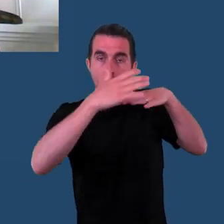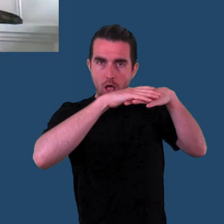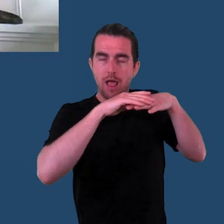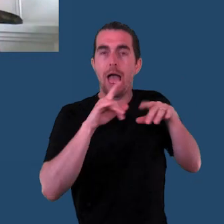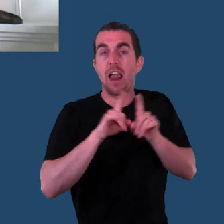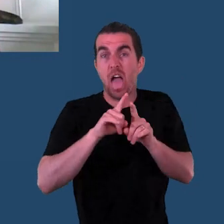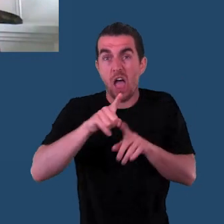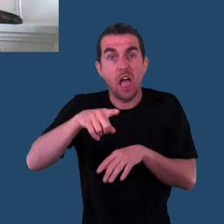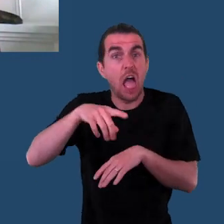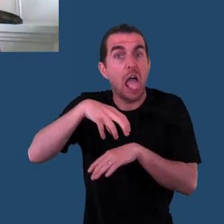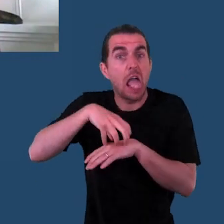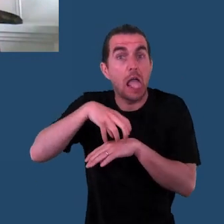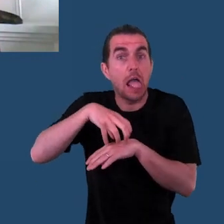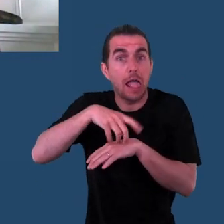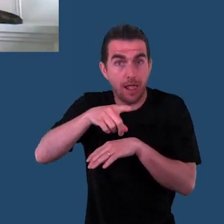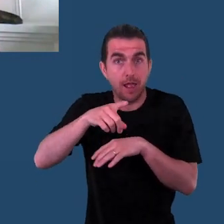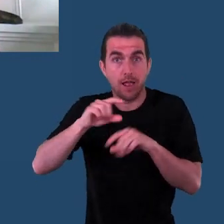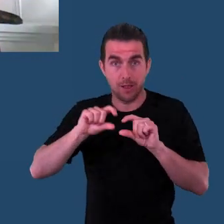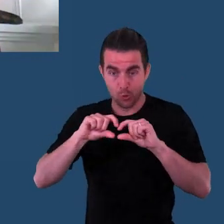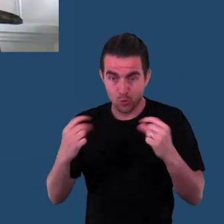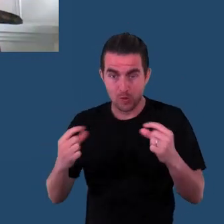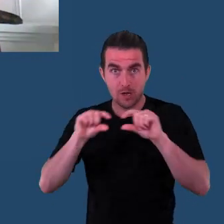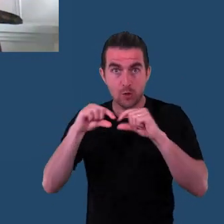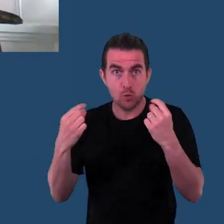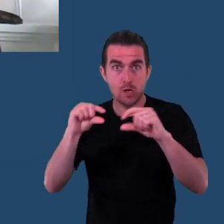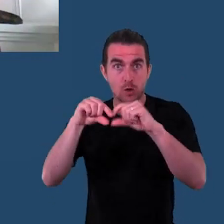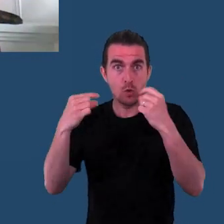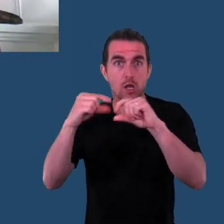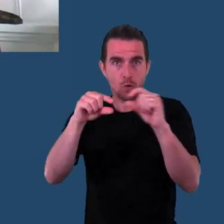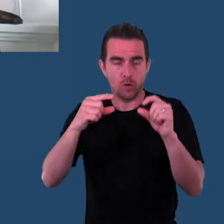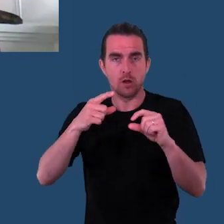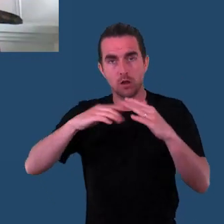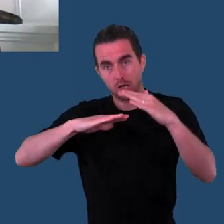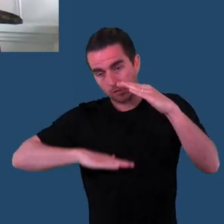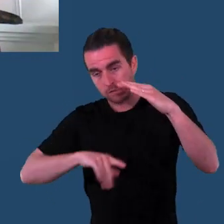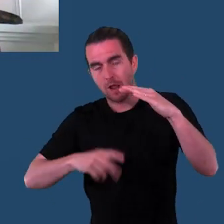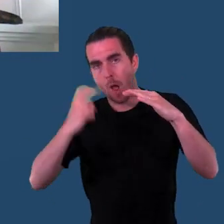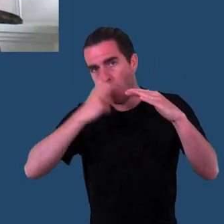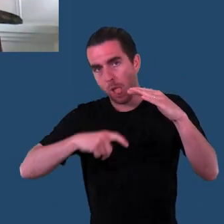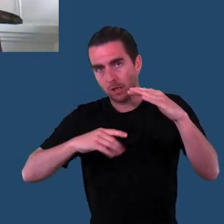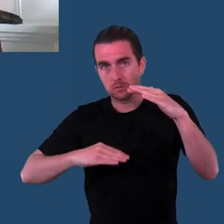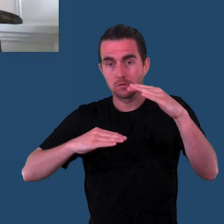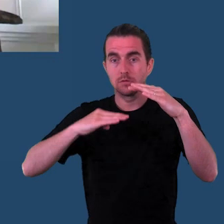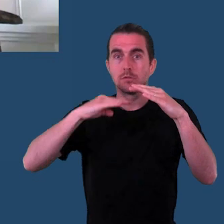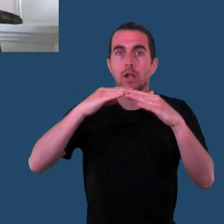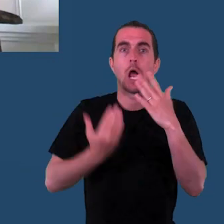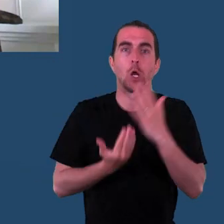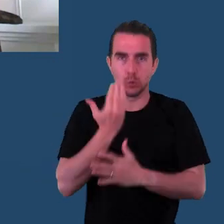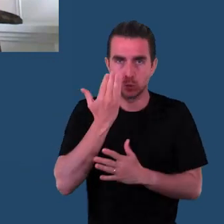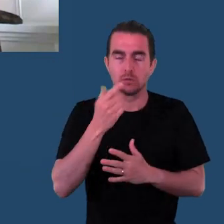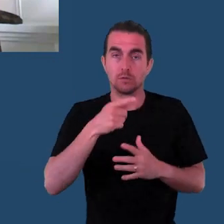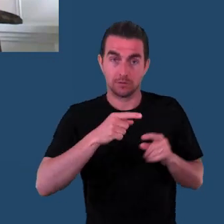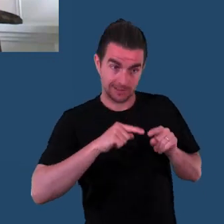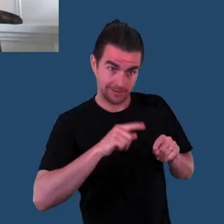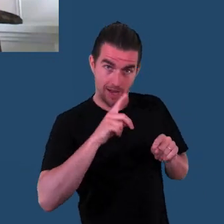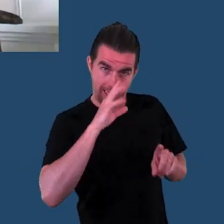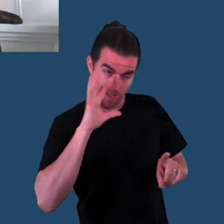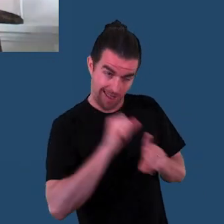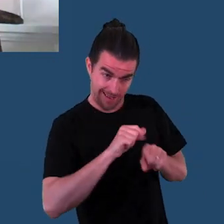are kind of like layers of a cake, and the further you go down, the older things are. And when we reach the end of the dinosaurs' reign,